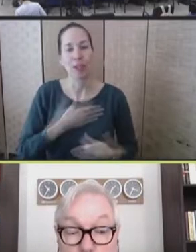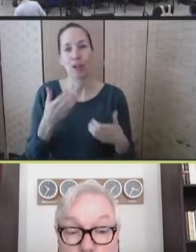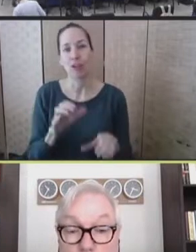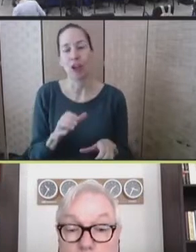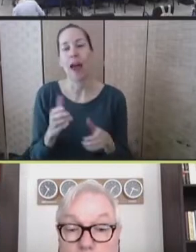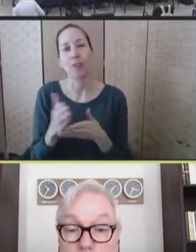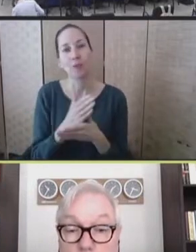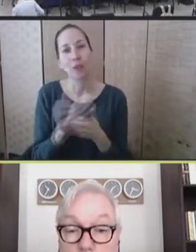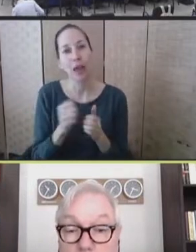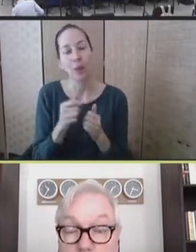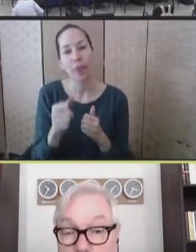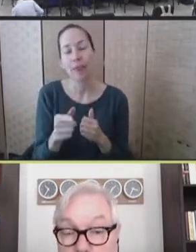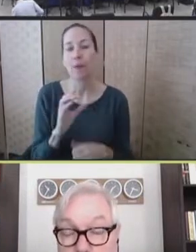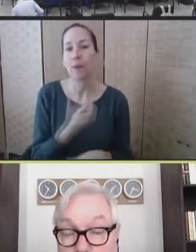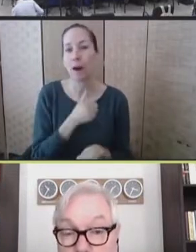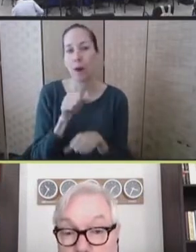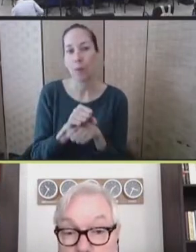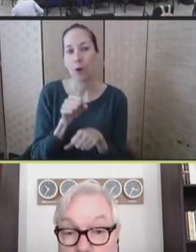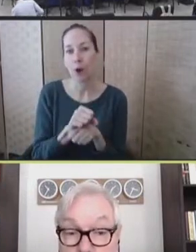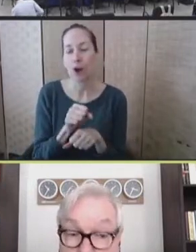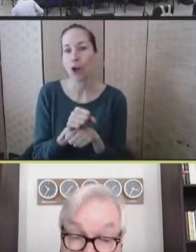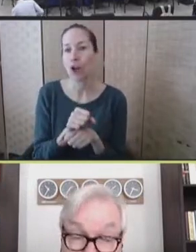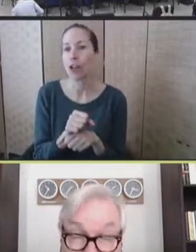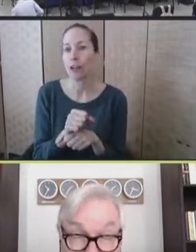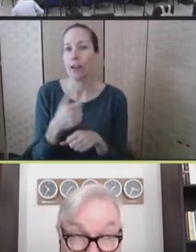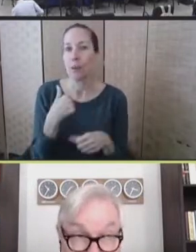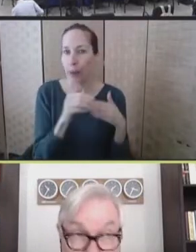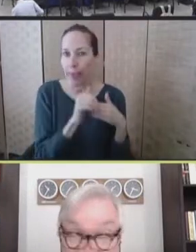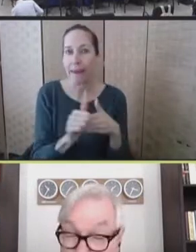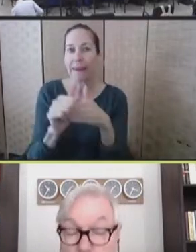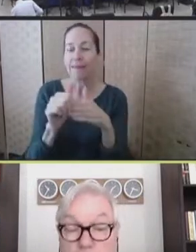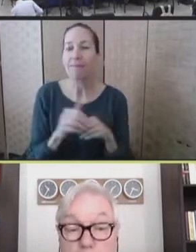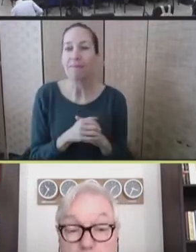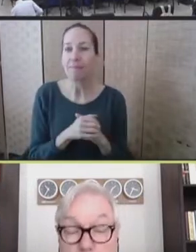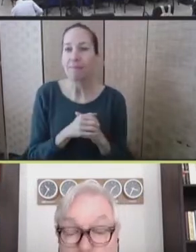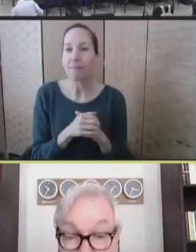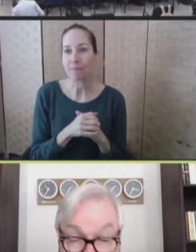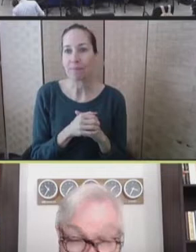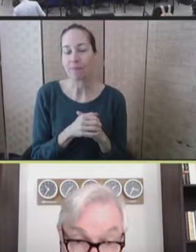work that we have been spearheading, but nonetheless have only been a small part of in terms of